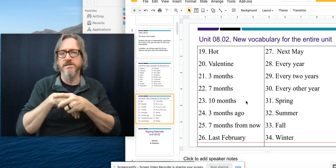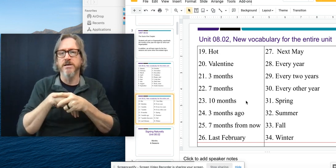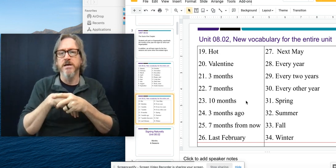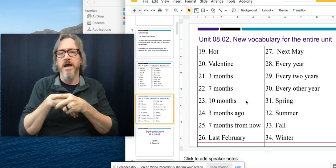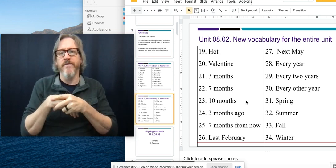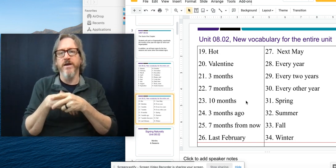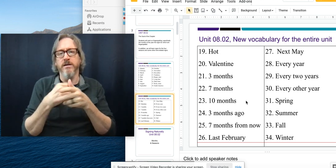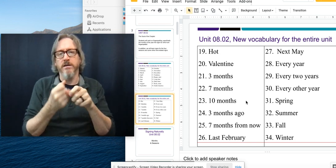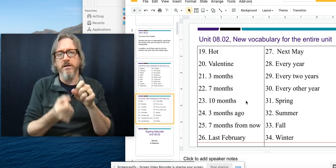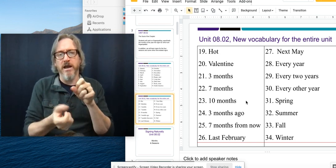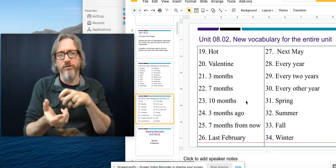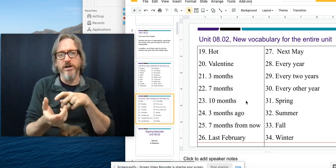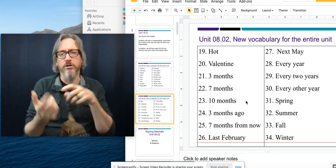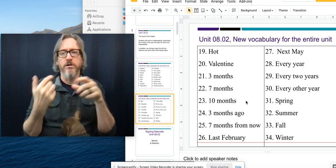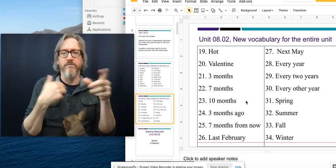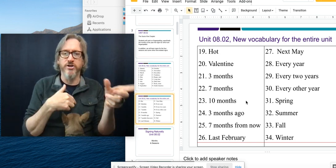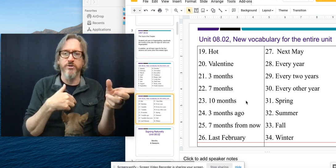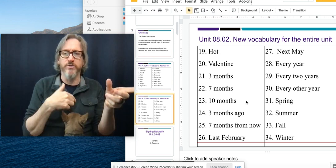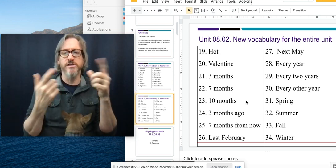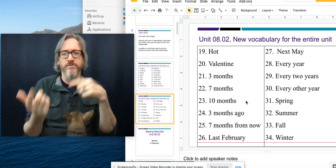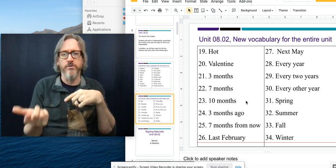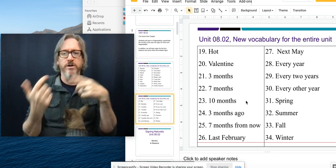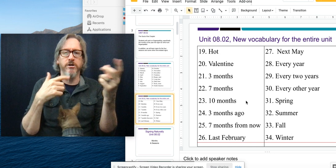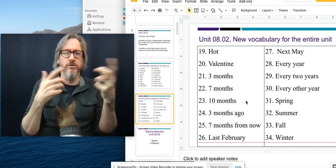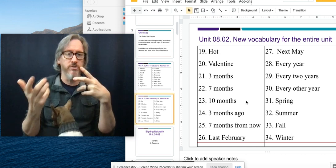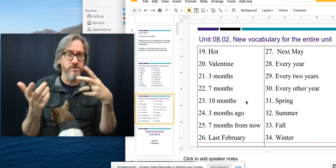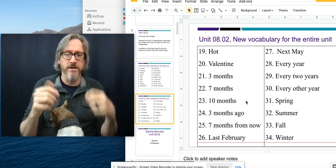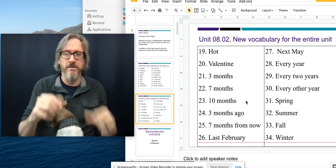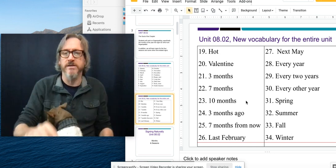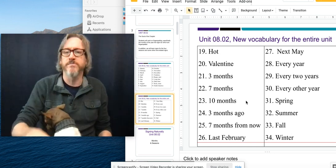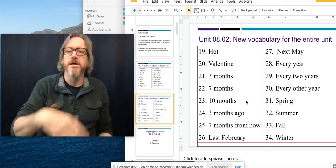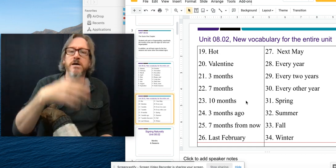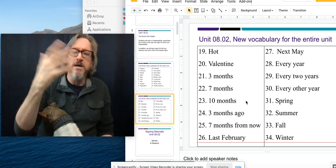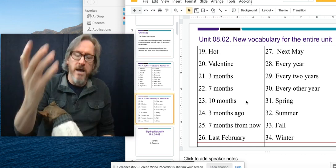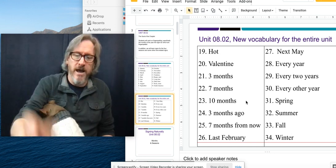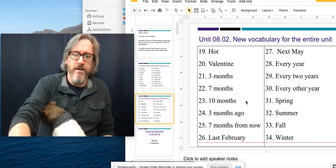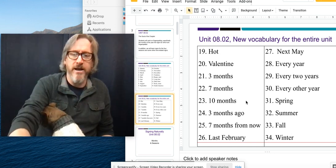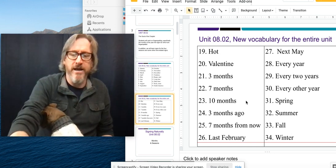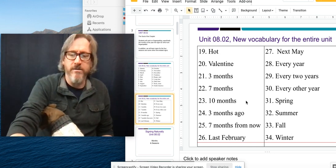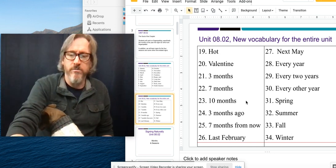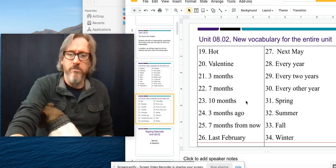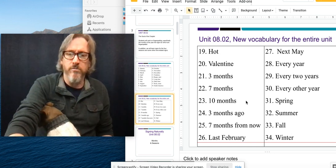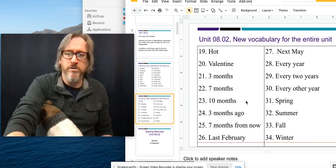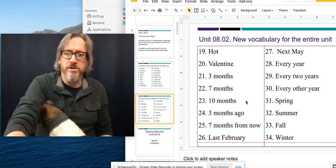past and then every year every two years every other year those kind of things and again you